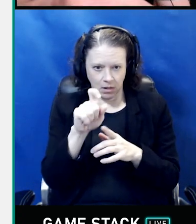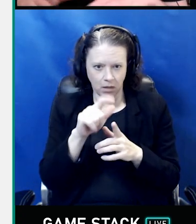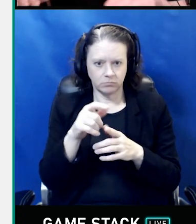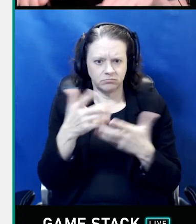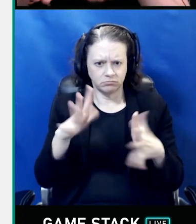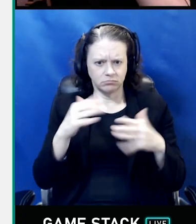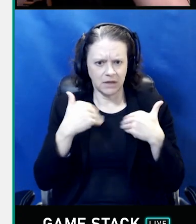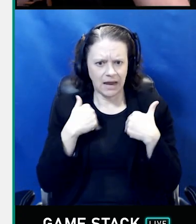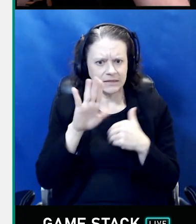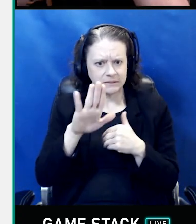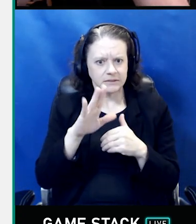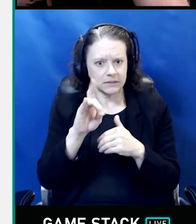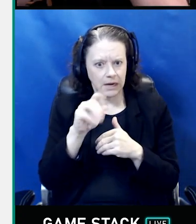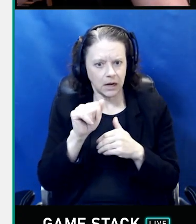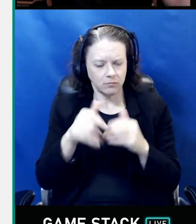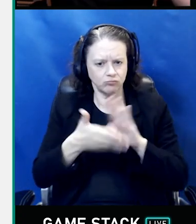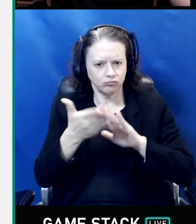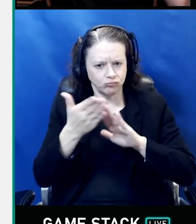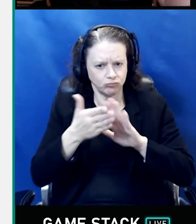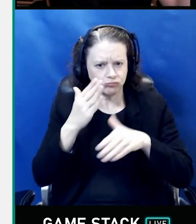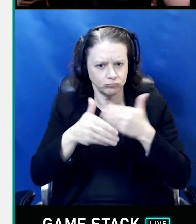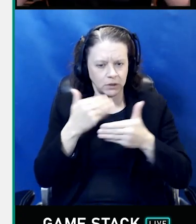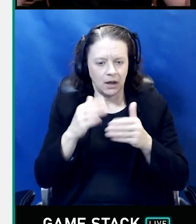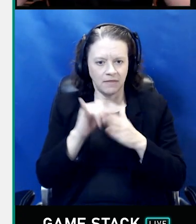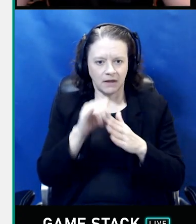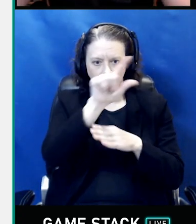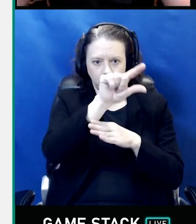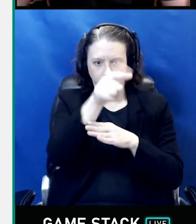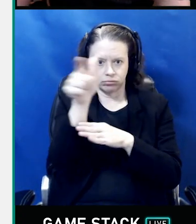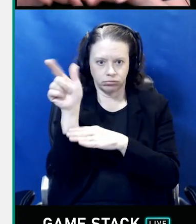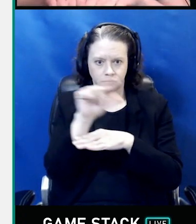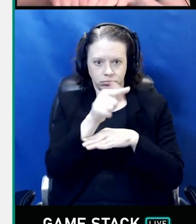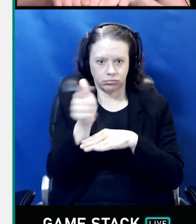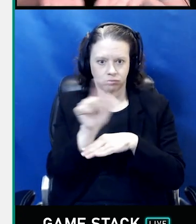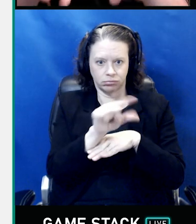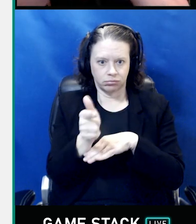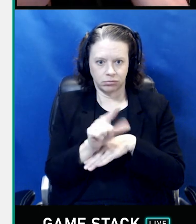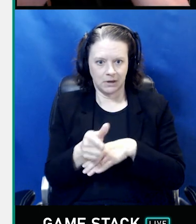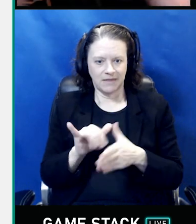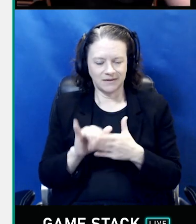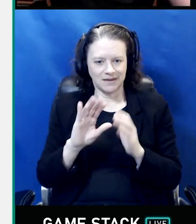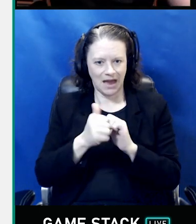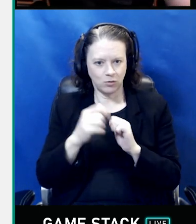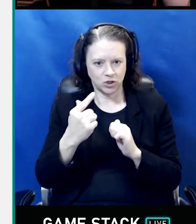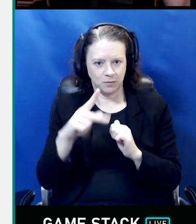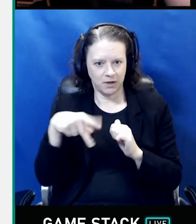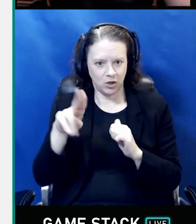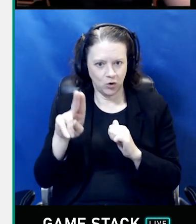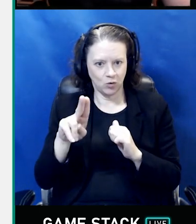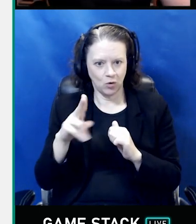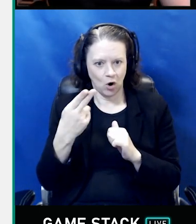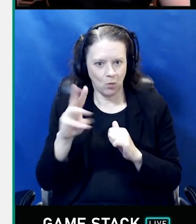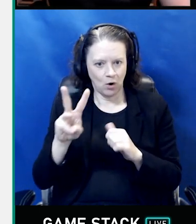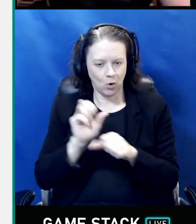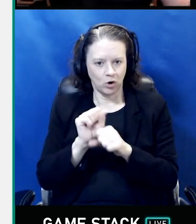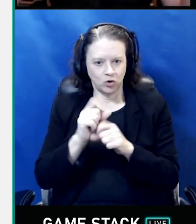And as I mentioned before, these pixels are actually executed in sequence. This is just the way the GPU hardware works is that you've got a wave,